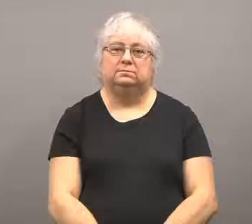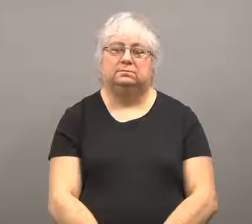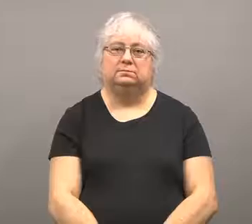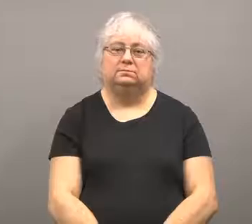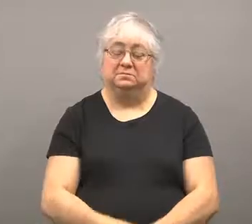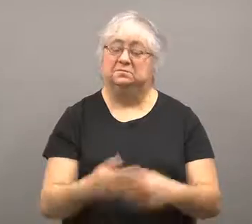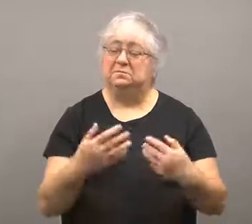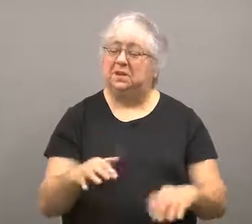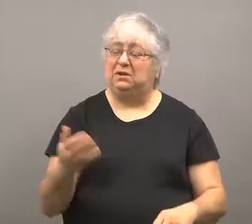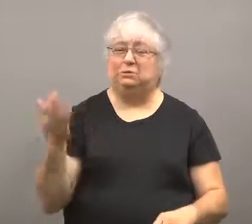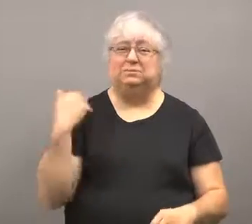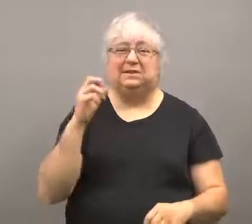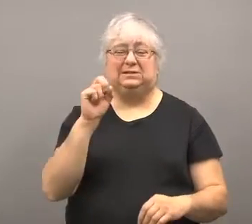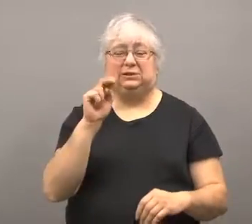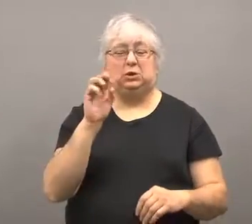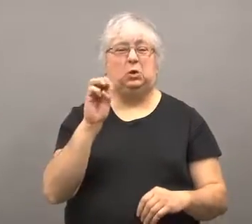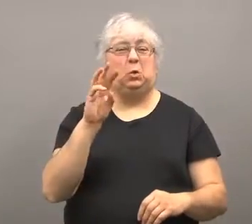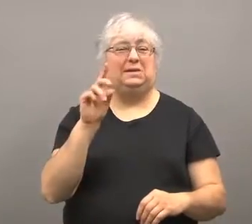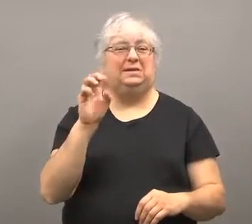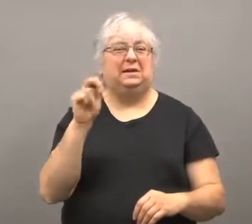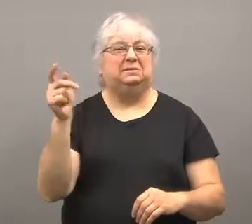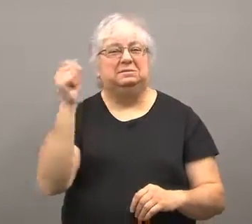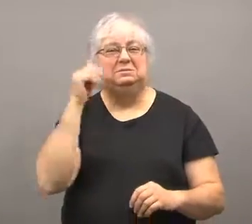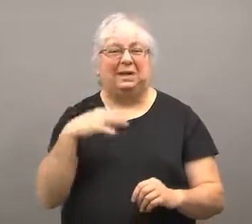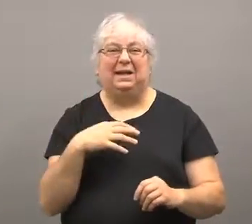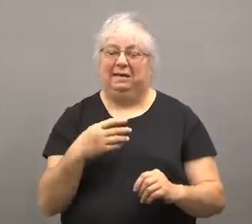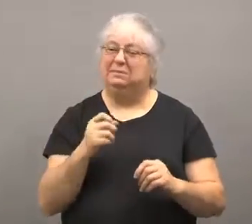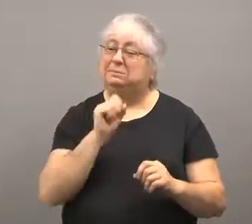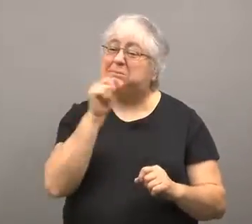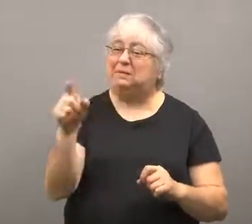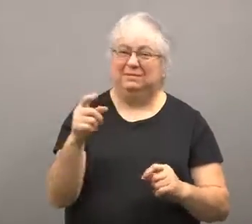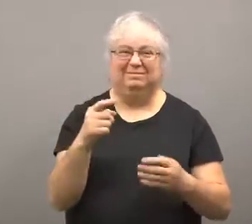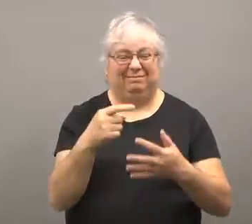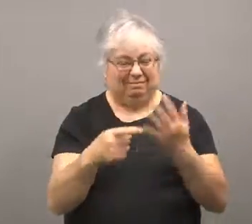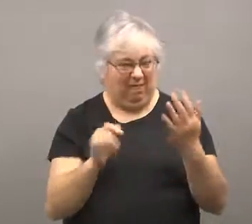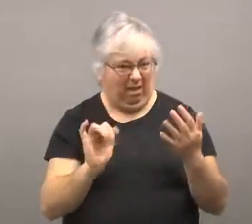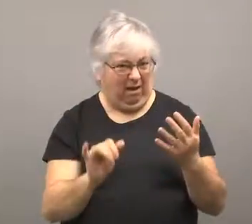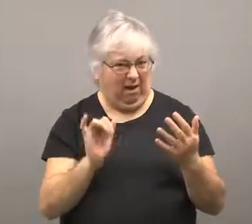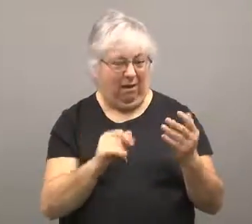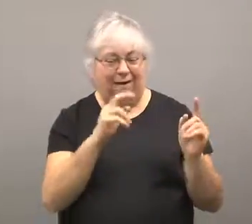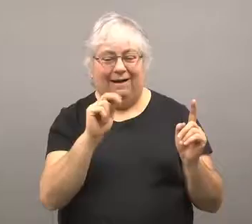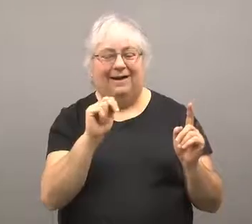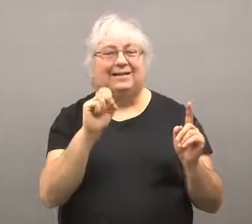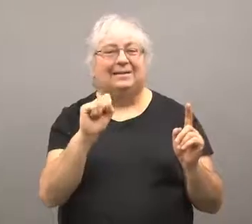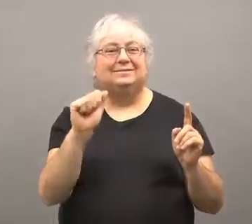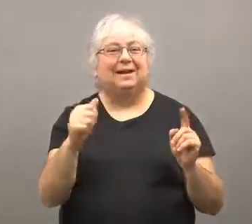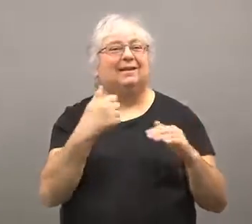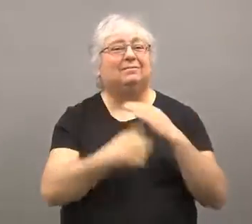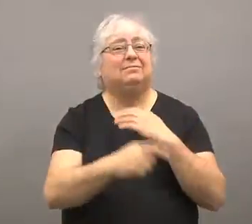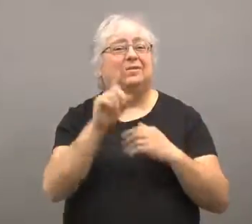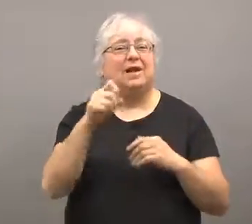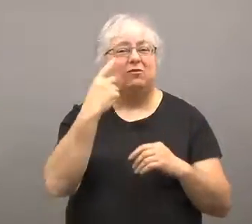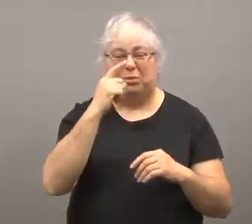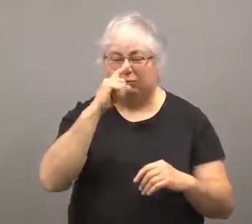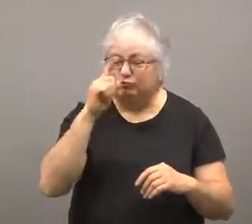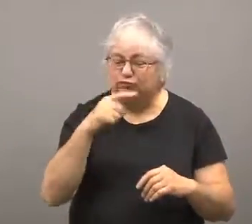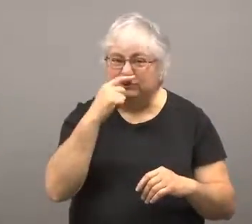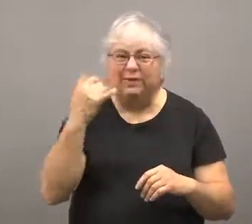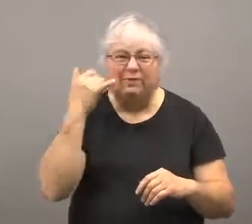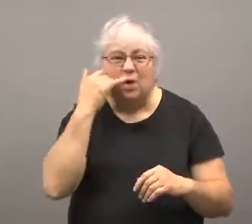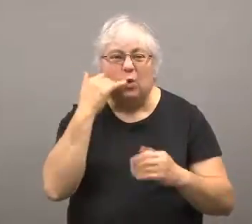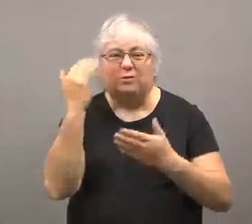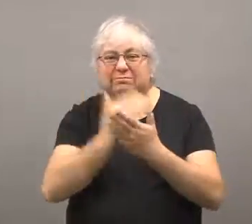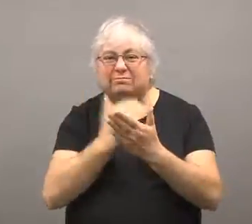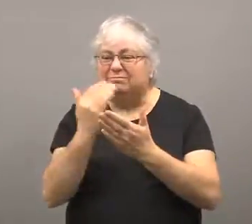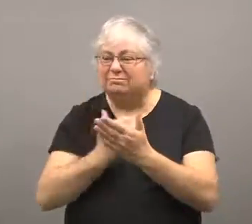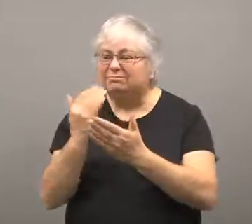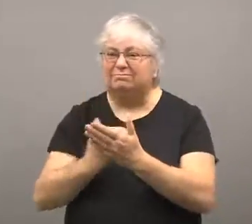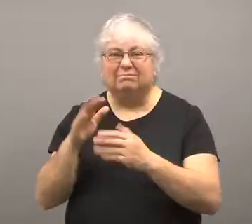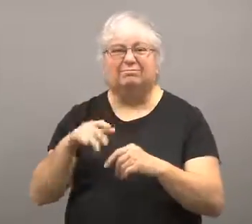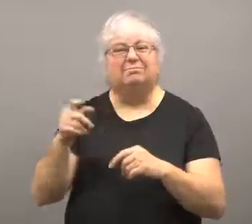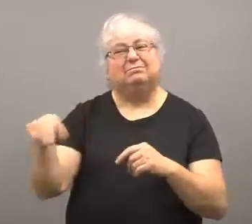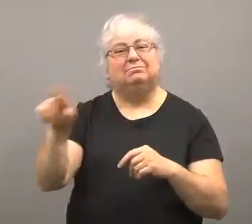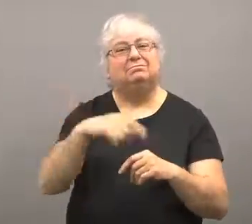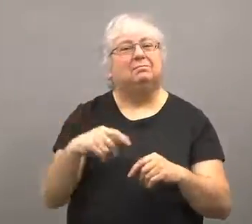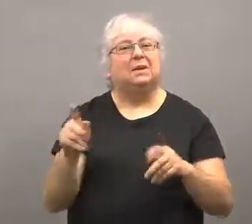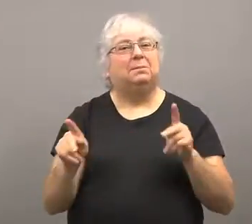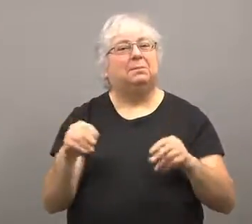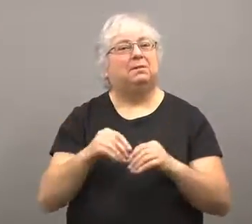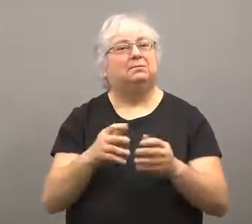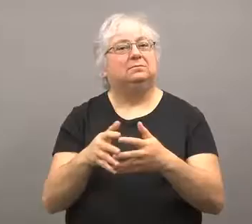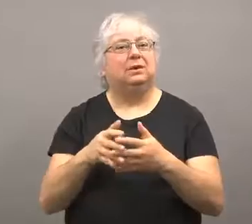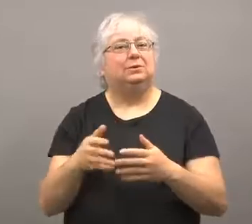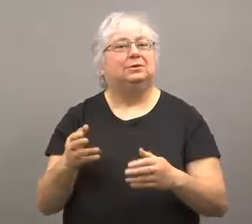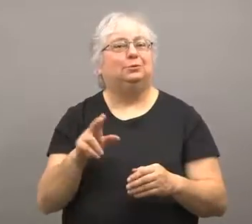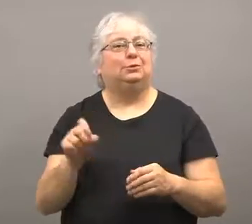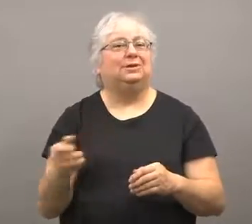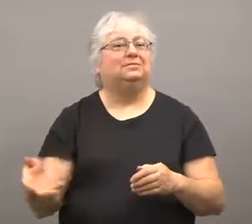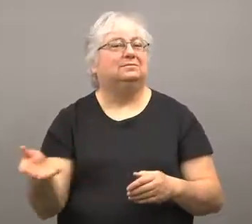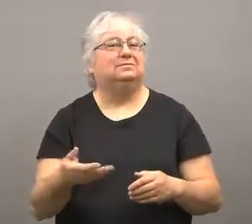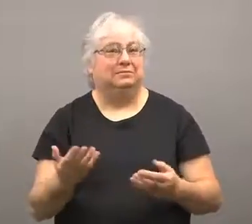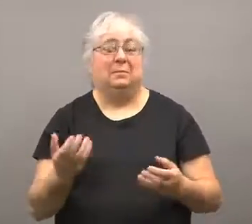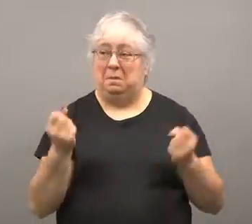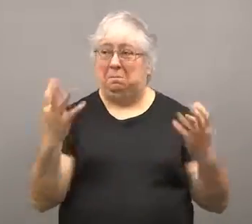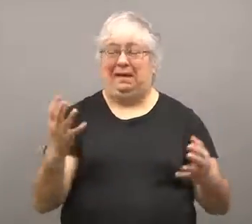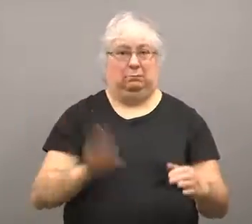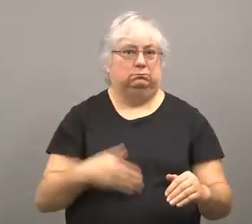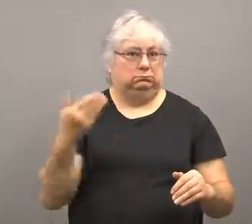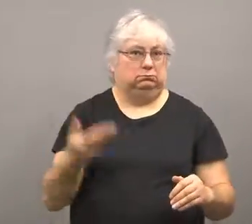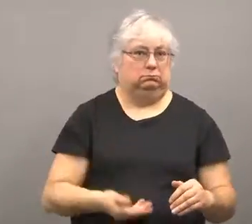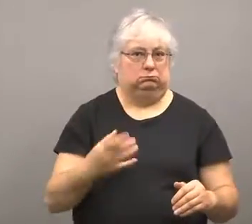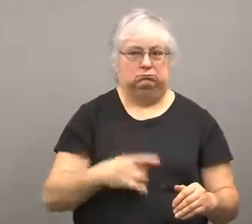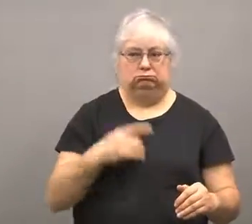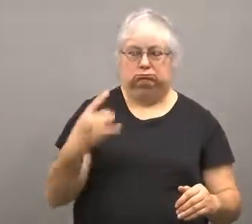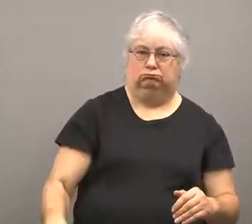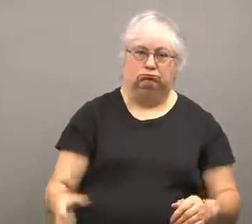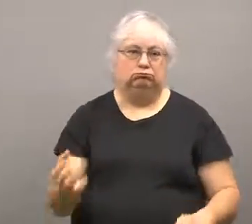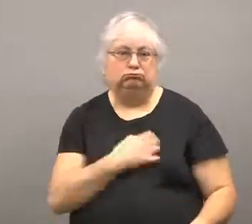Snowden exposed NSA's snooping on U.S. citizens' phone records a while ago.